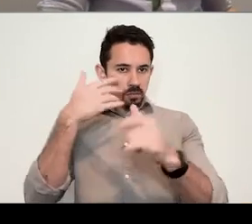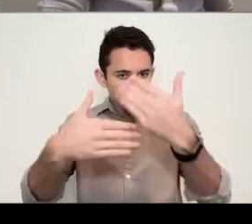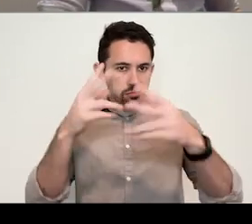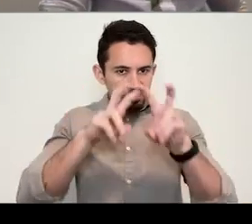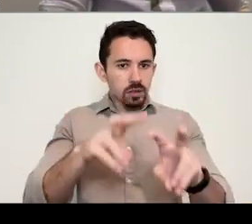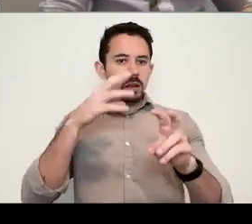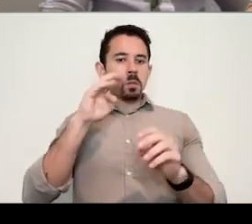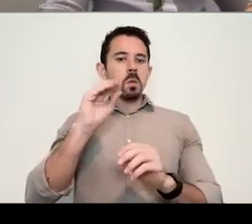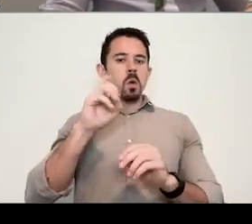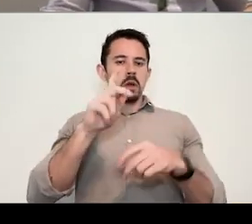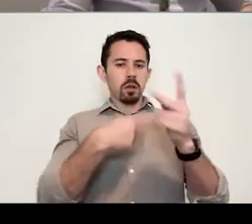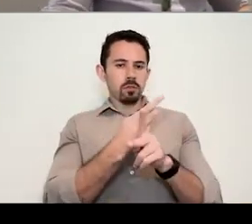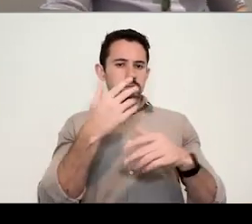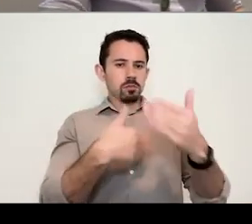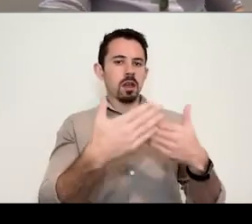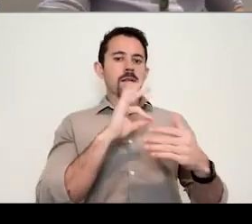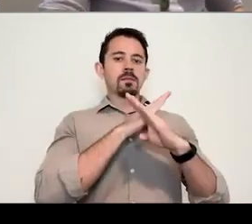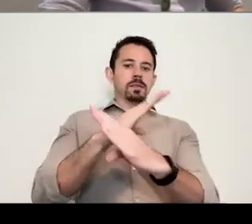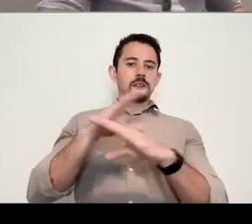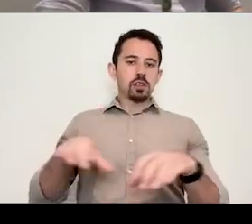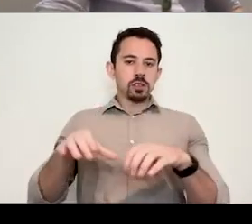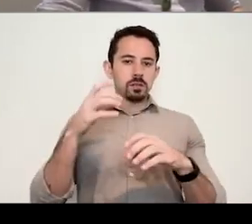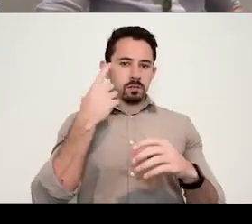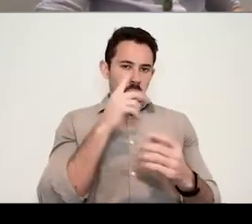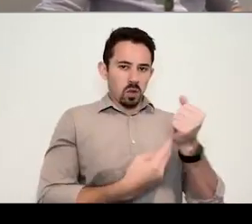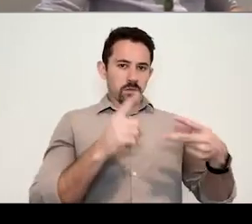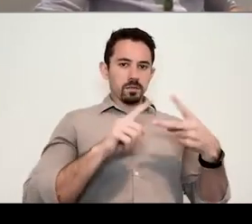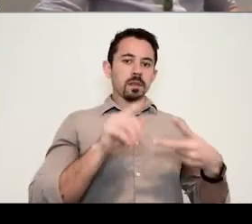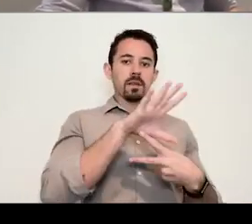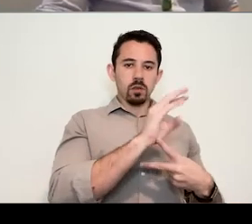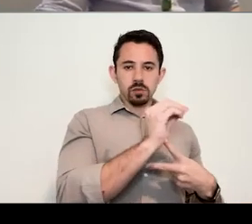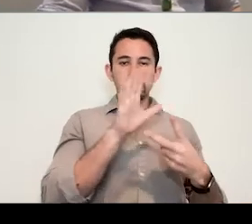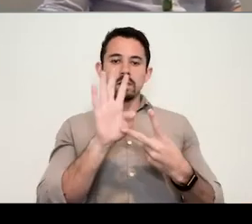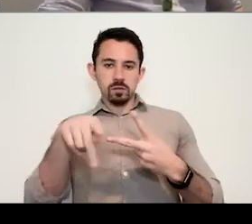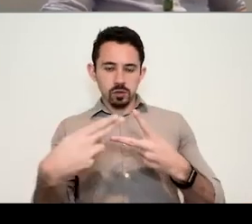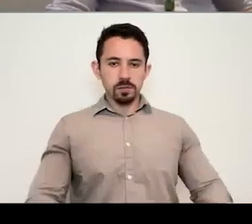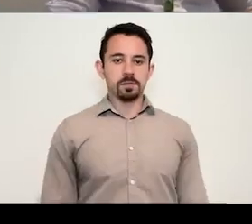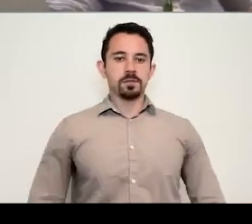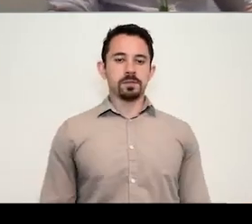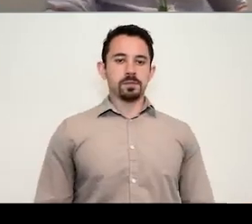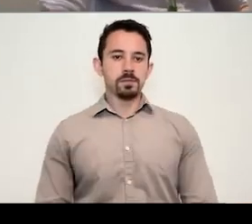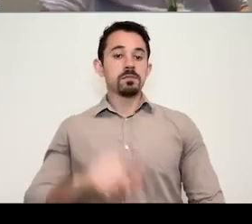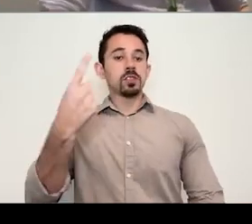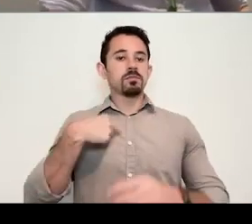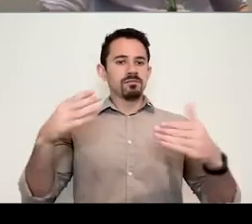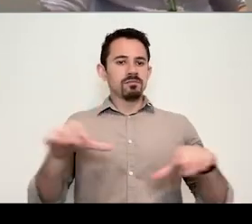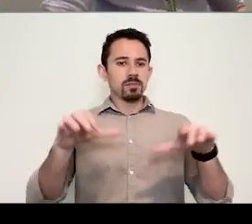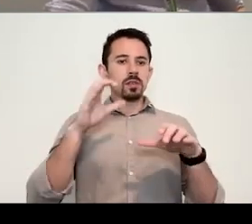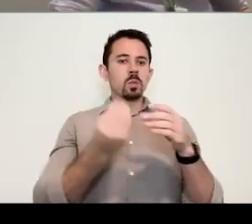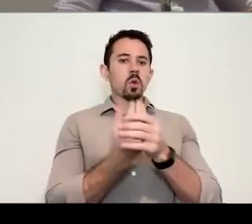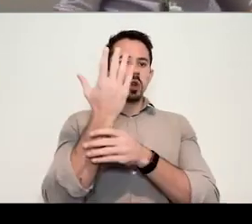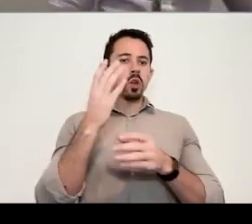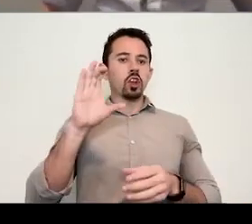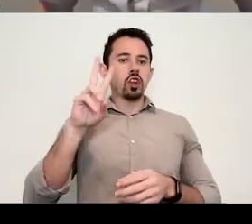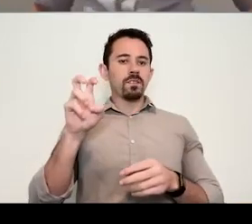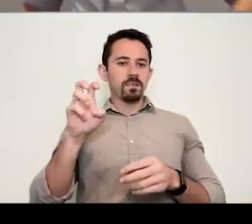determining the mode of inhibitory action of both 54-O and 54-Ph.